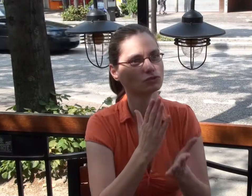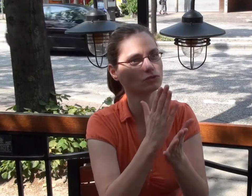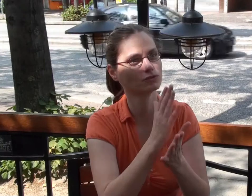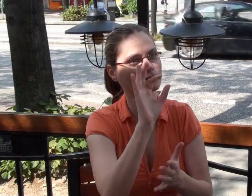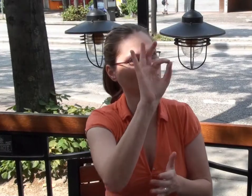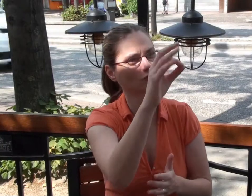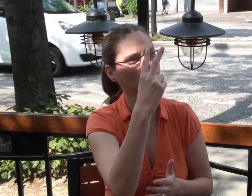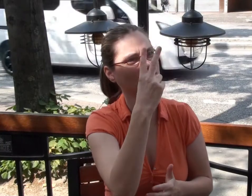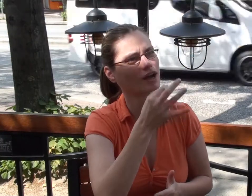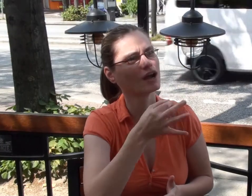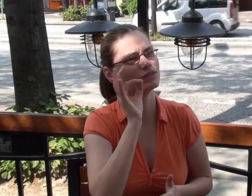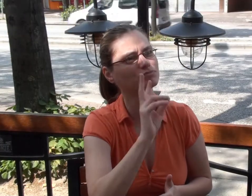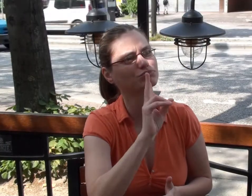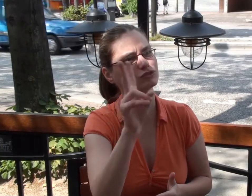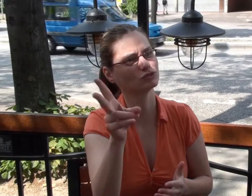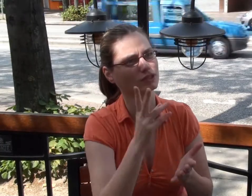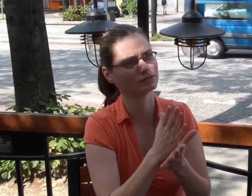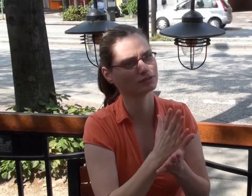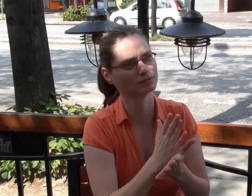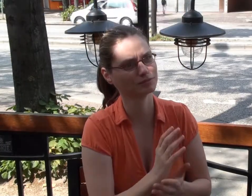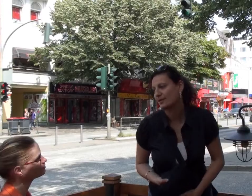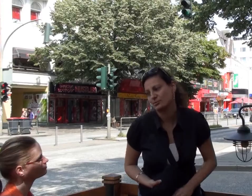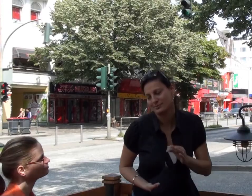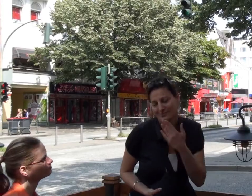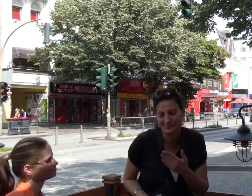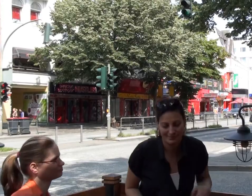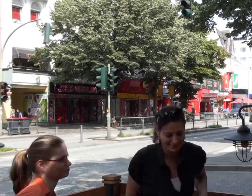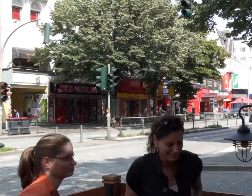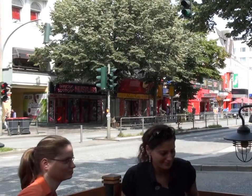I already ordered 2 coffee for us. Thank you.